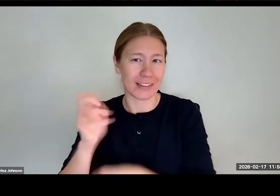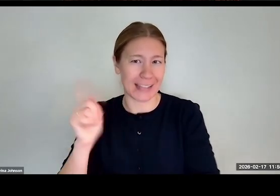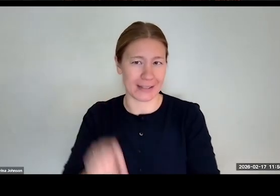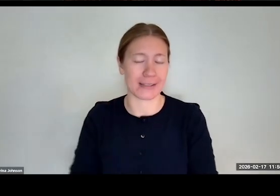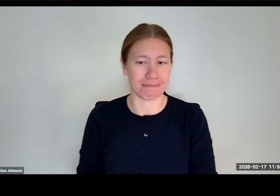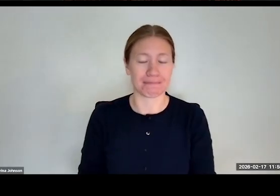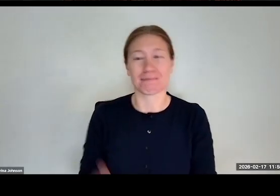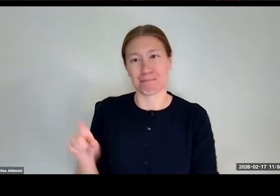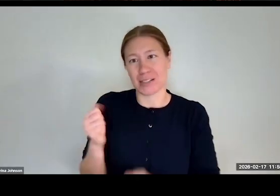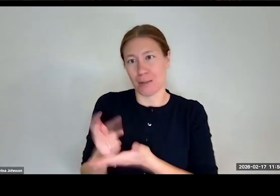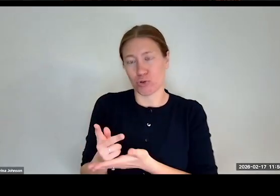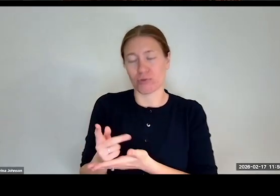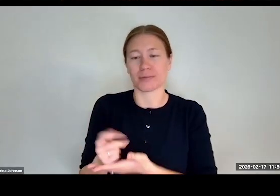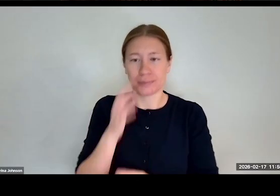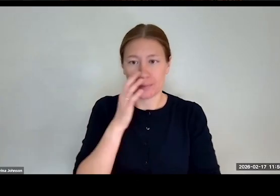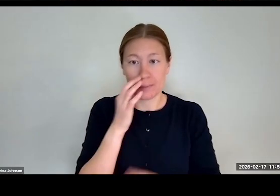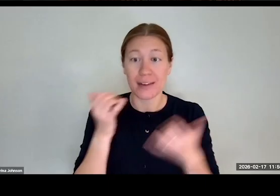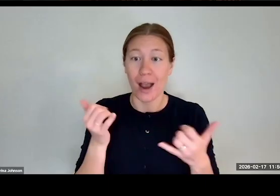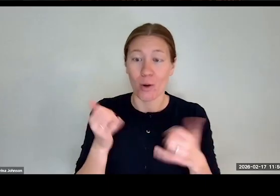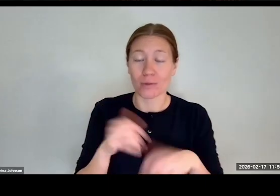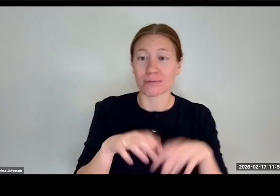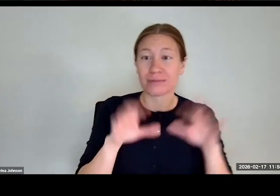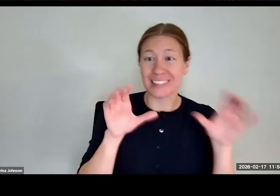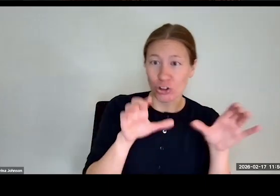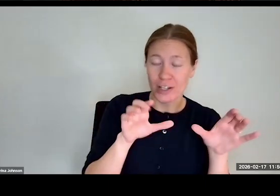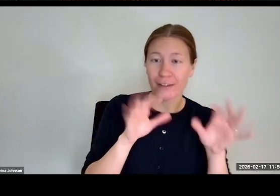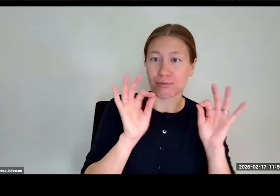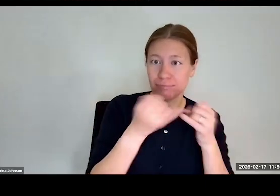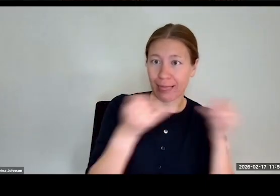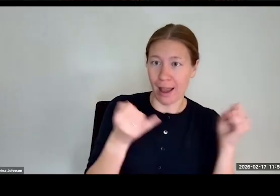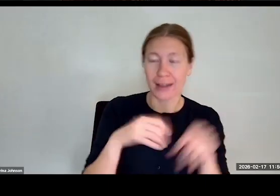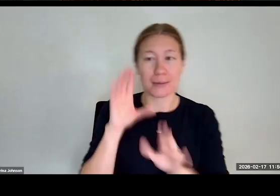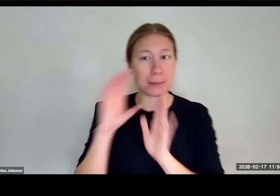I've marked this item as decorative. The other piece that I wanna fix on this slide is I have a